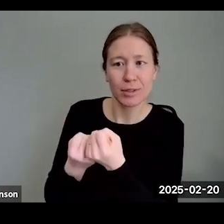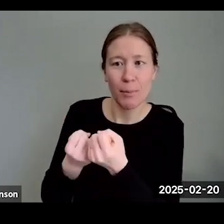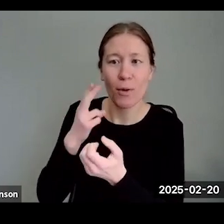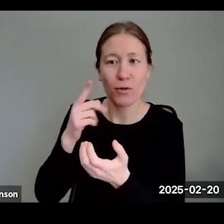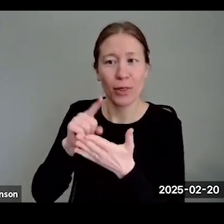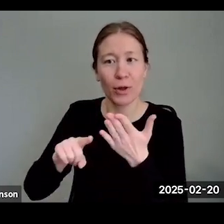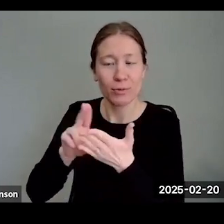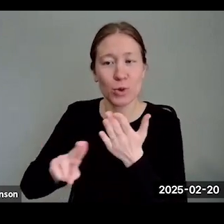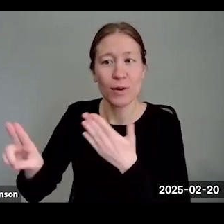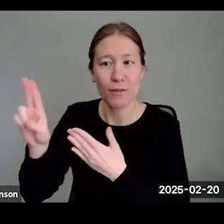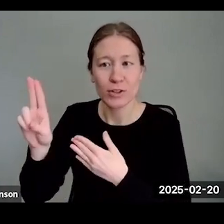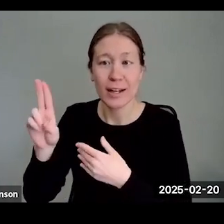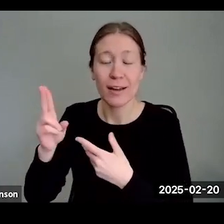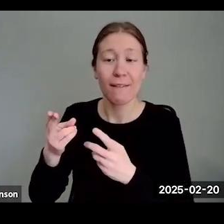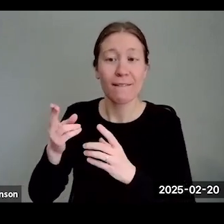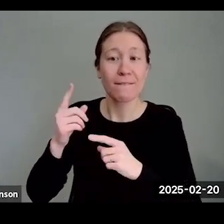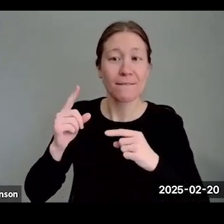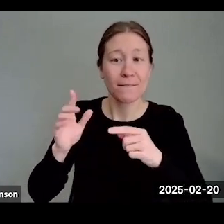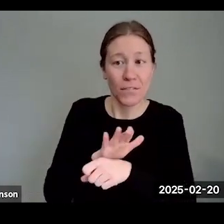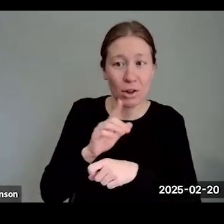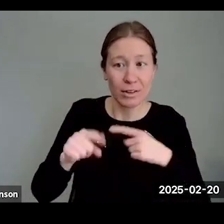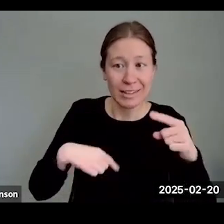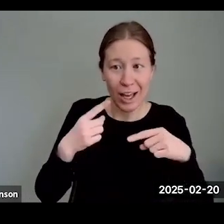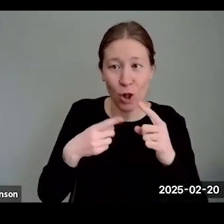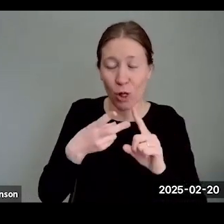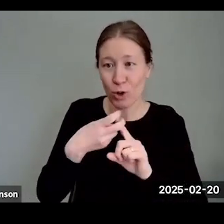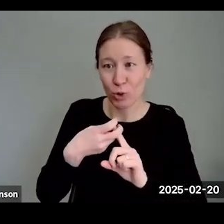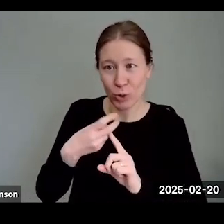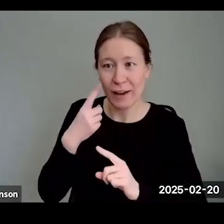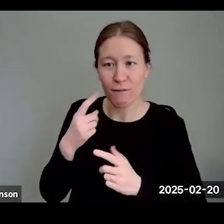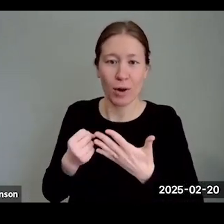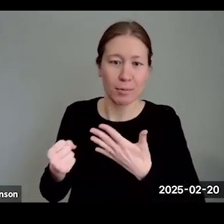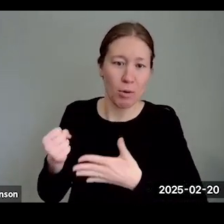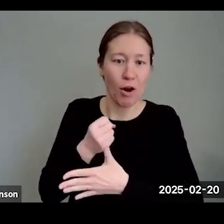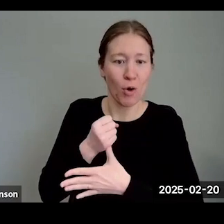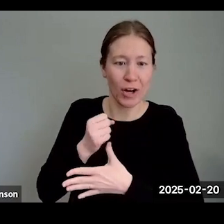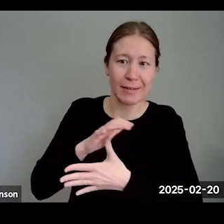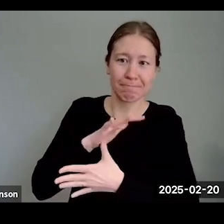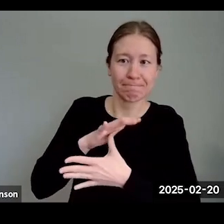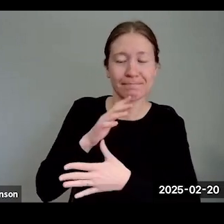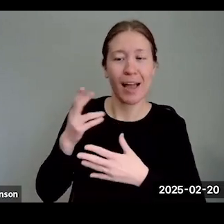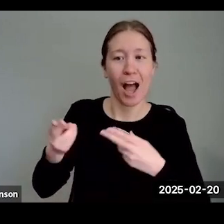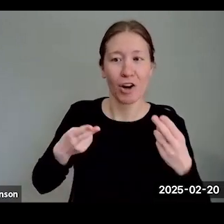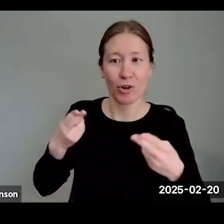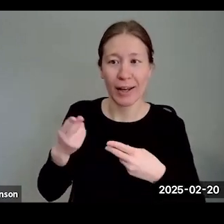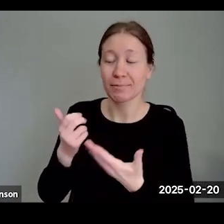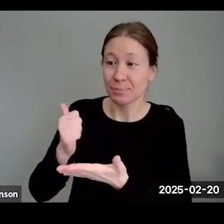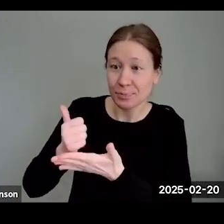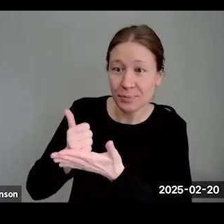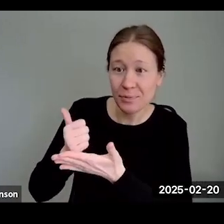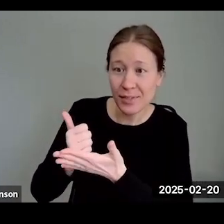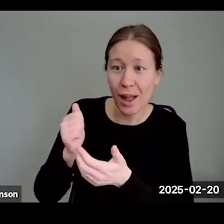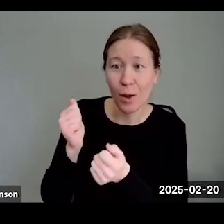like full cycle recruiting for priority hiring. They actually help with consulting and training, quite a bit.